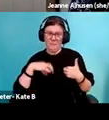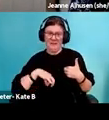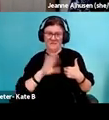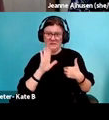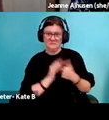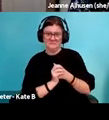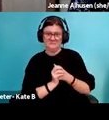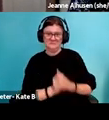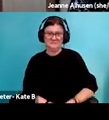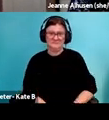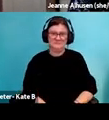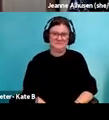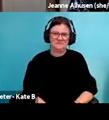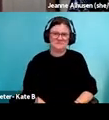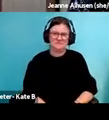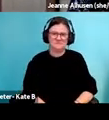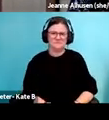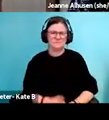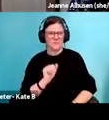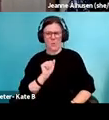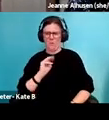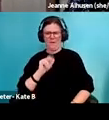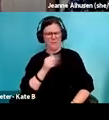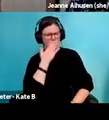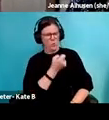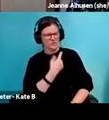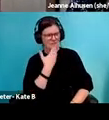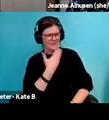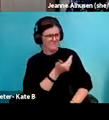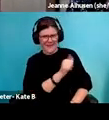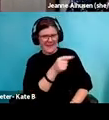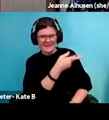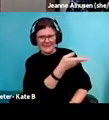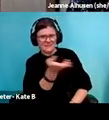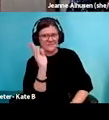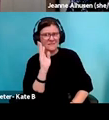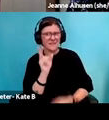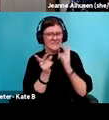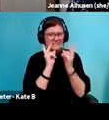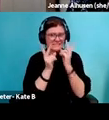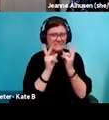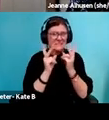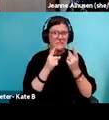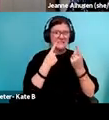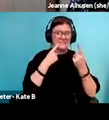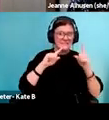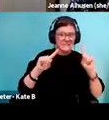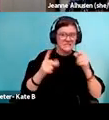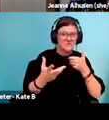[DR. AMANDA REICHARD:] That is an excellent question, thank you. Anyone out there have